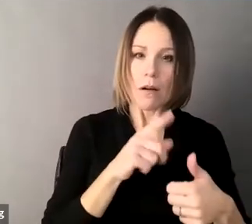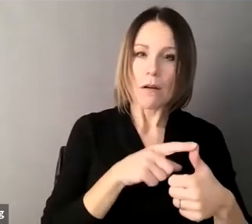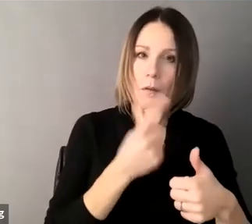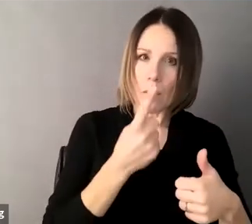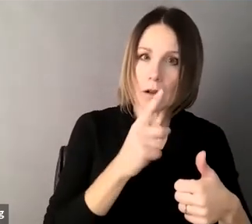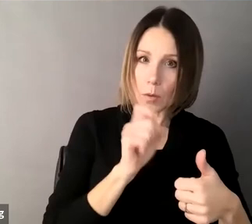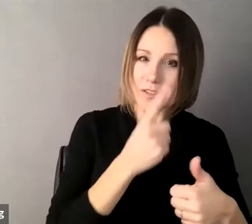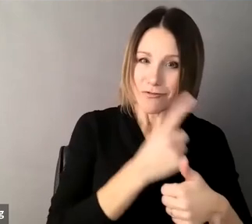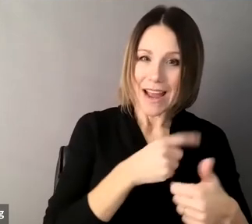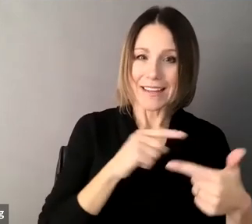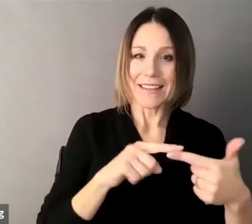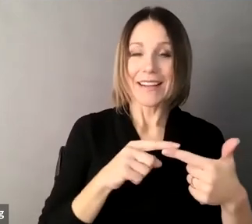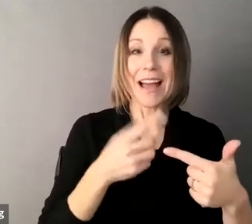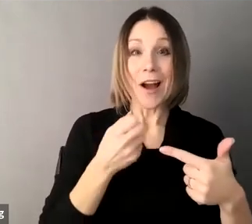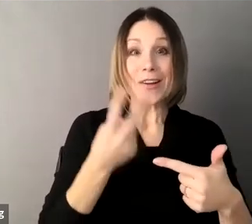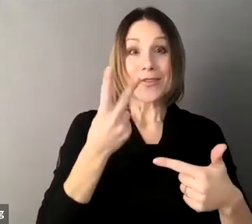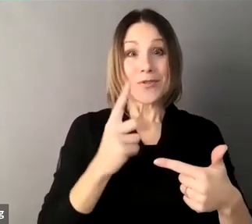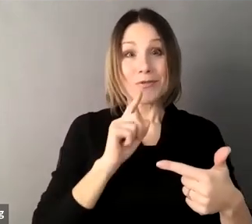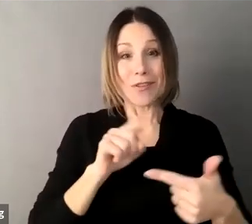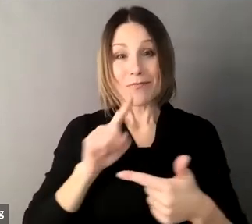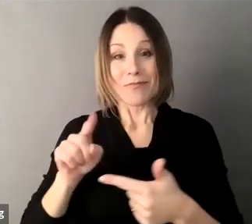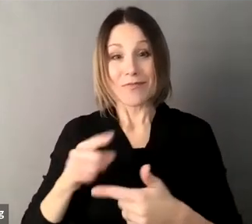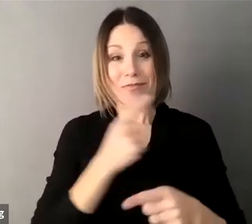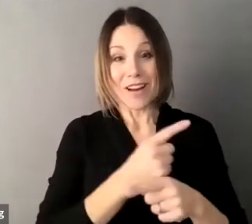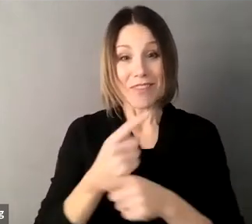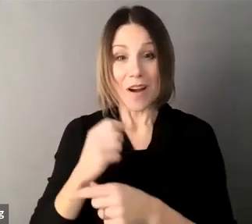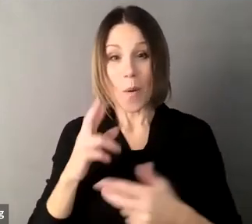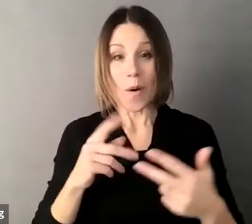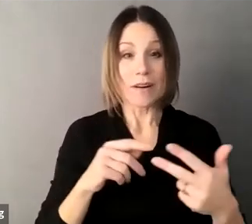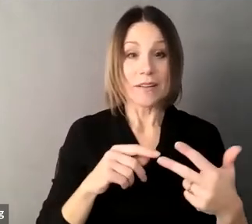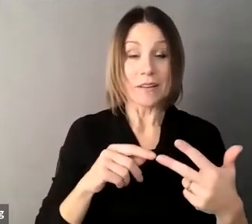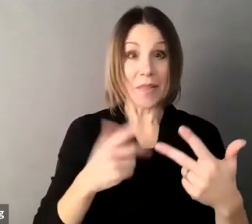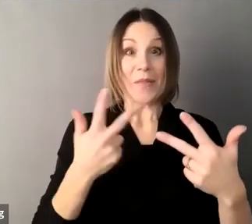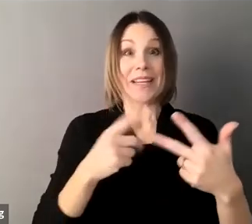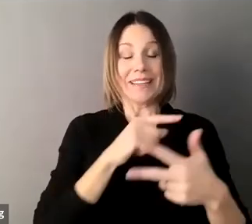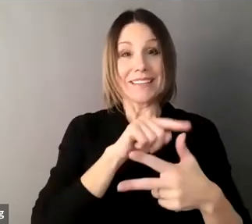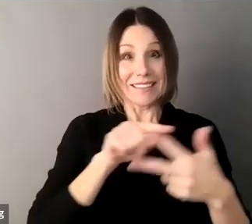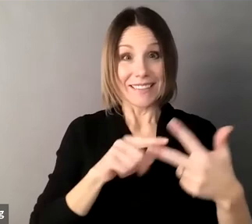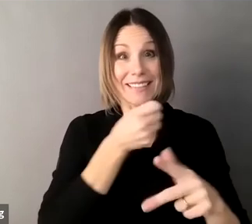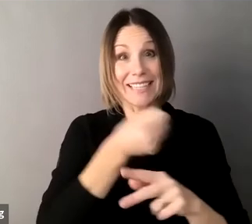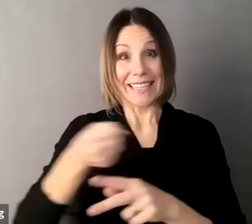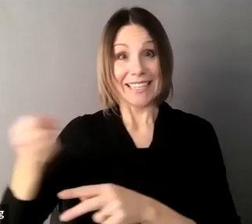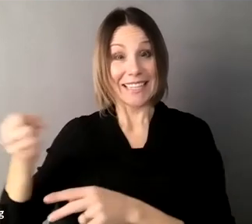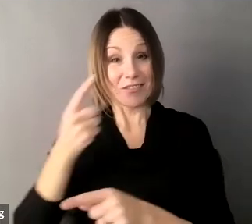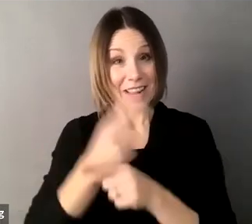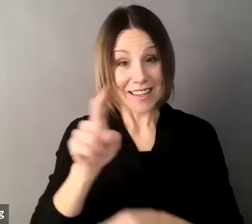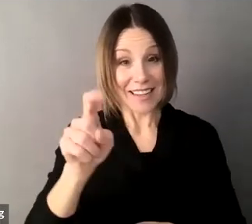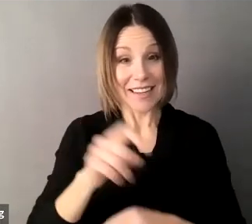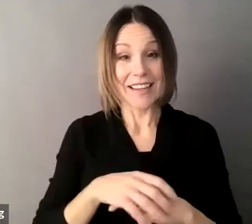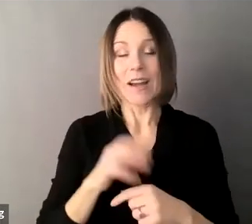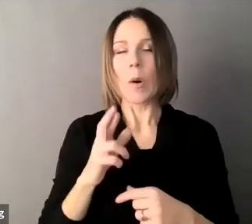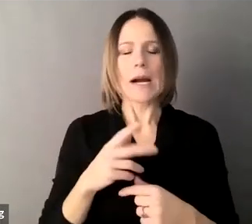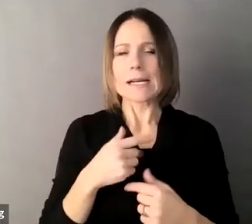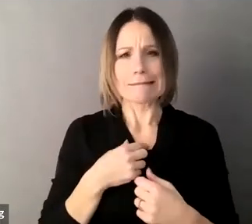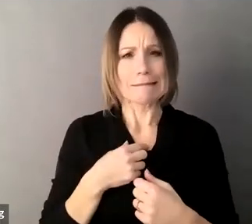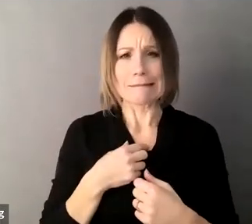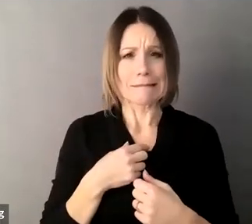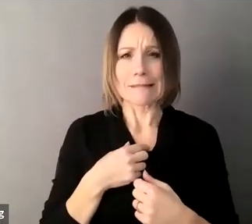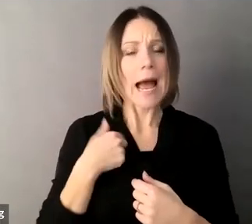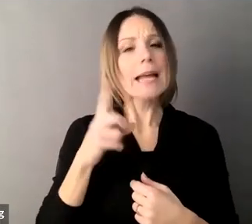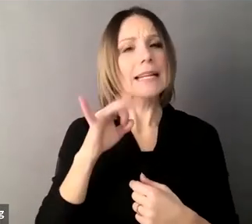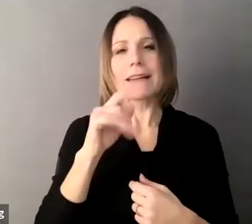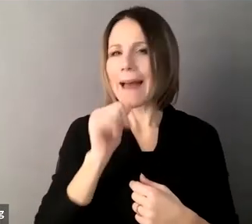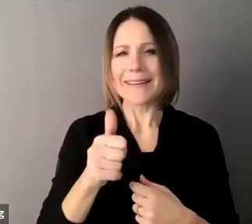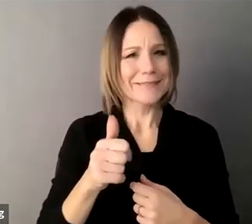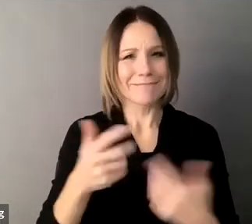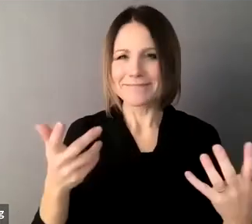or I didn't get any of the questions you just take a quick moment to answer that